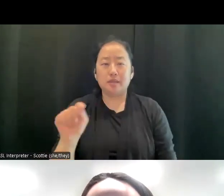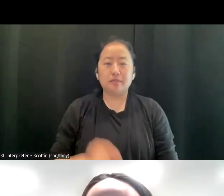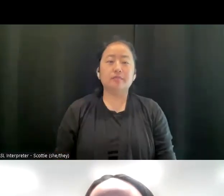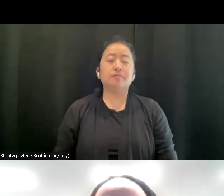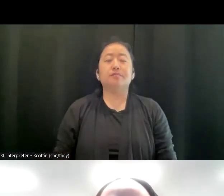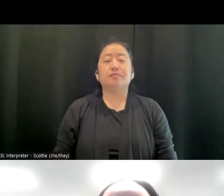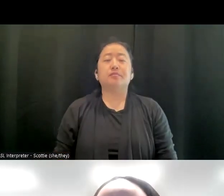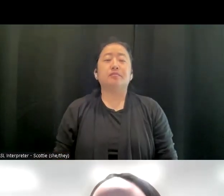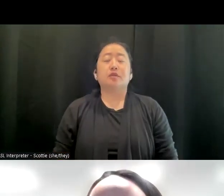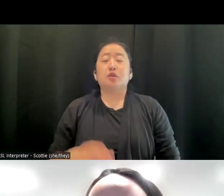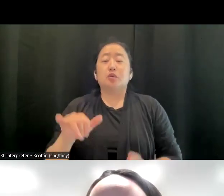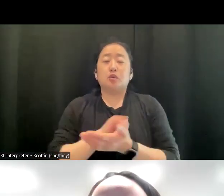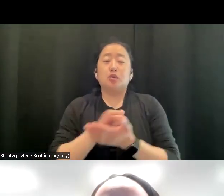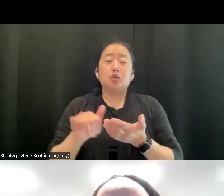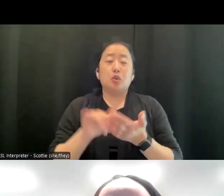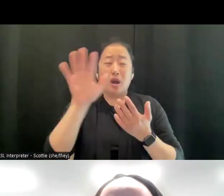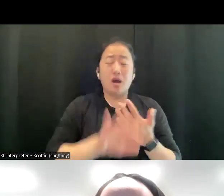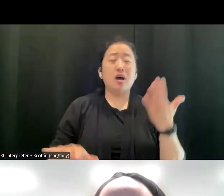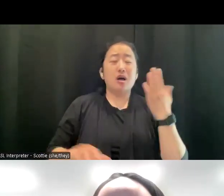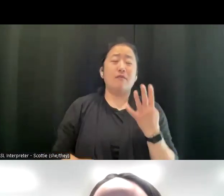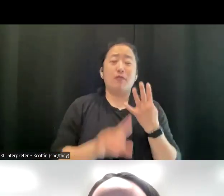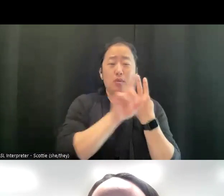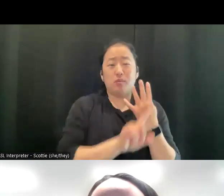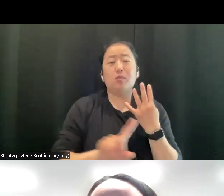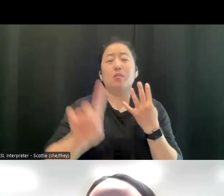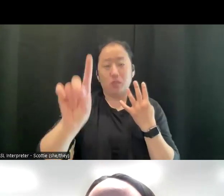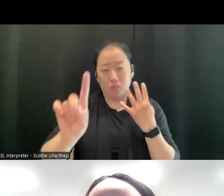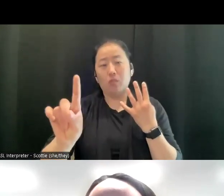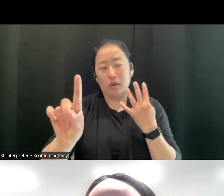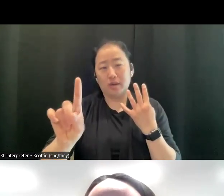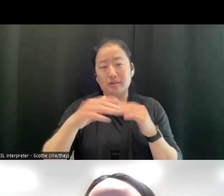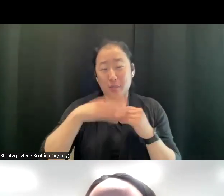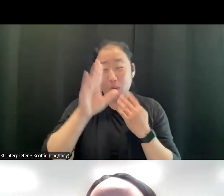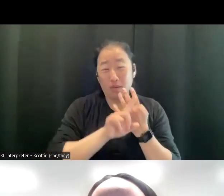have one or more disabilities, and that's not even counting children in early intervention,